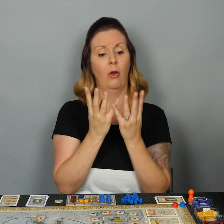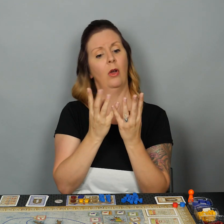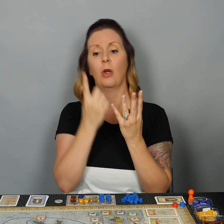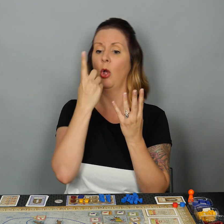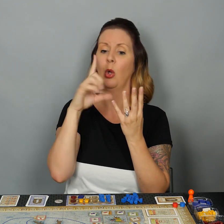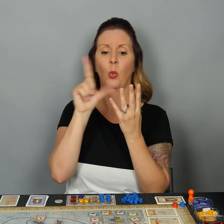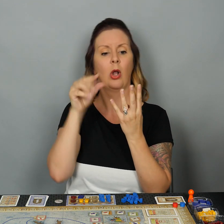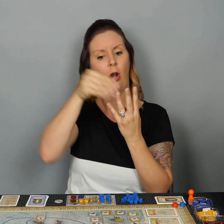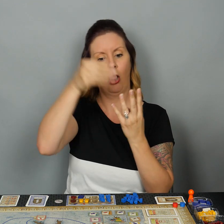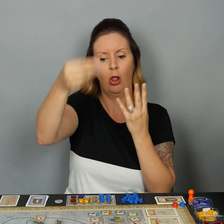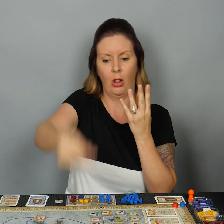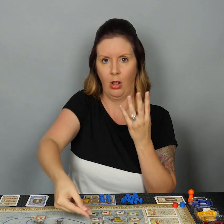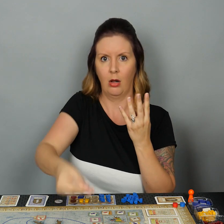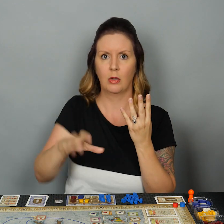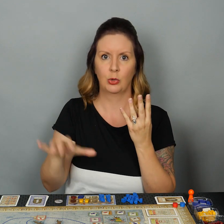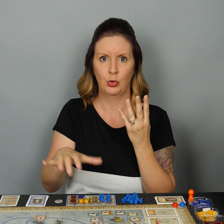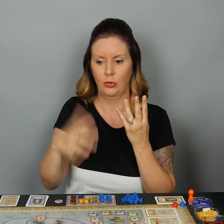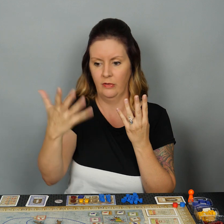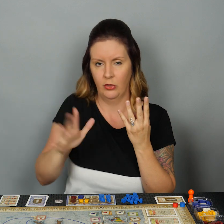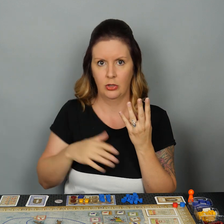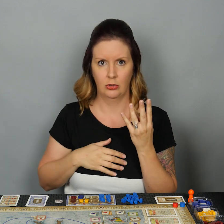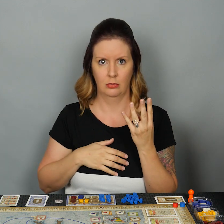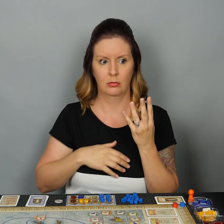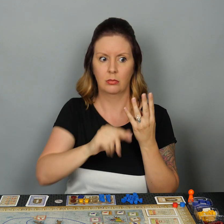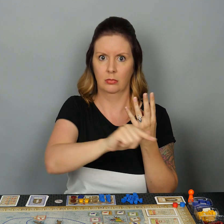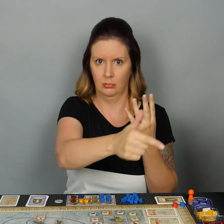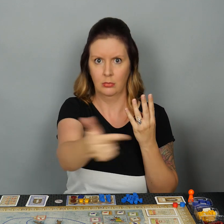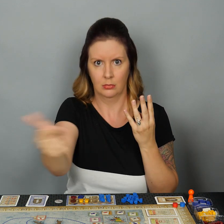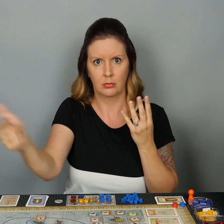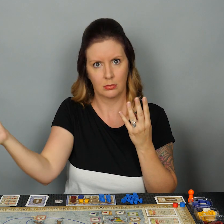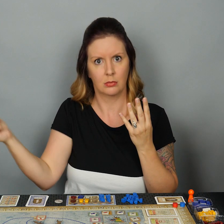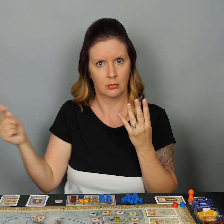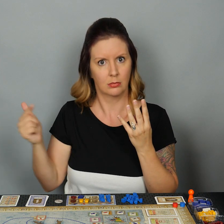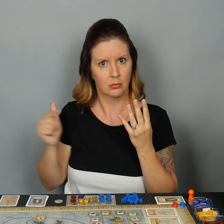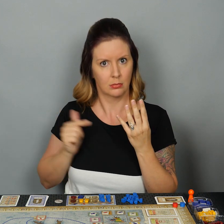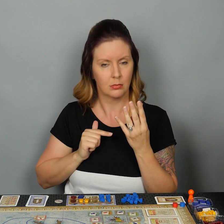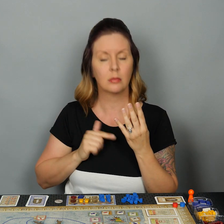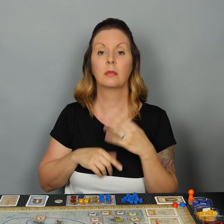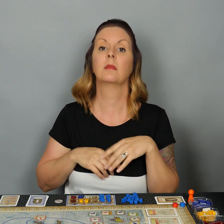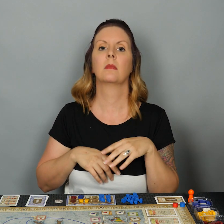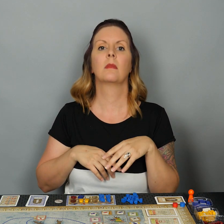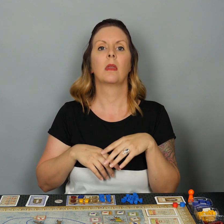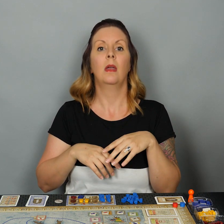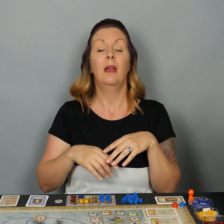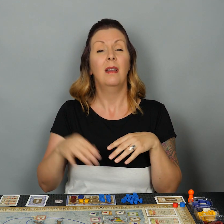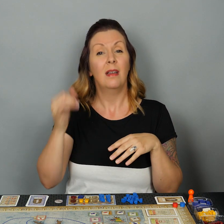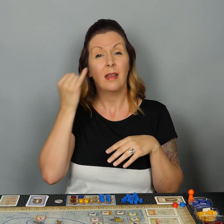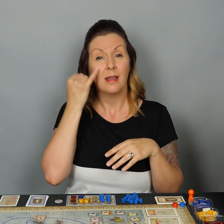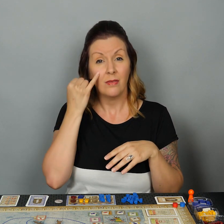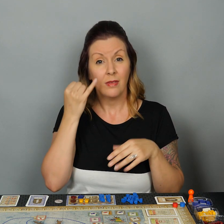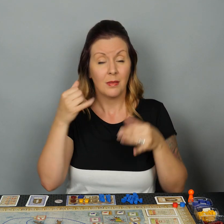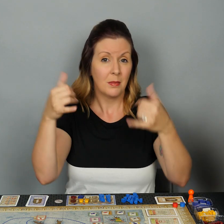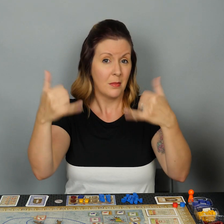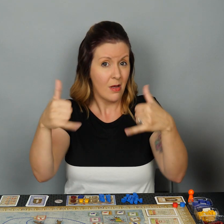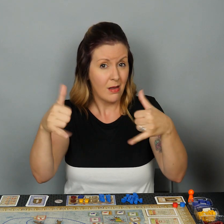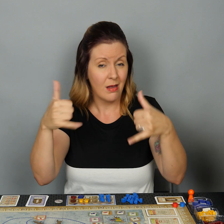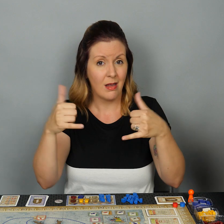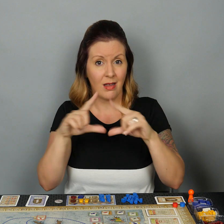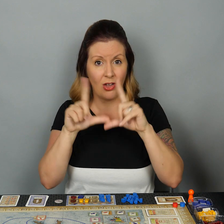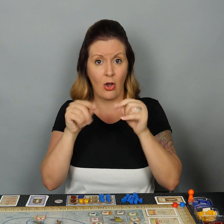Then the next player goes and plays one of their cards, and so on.